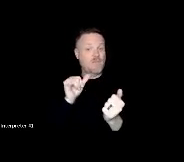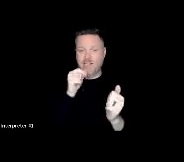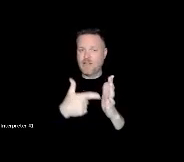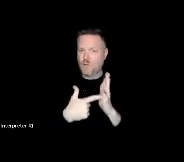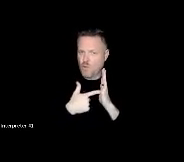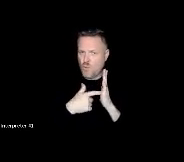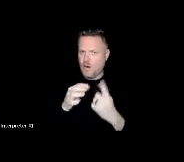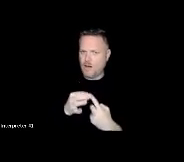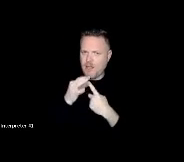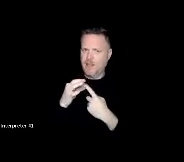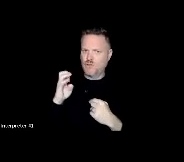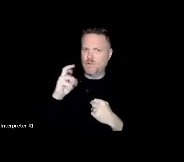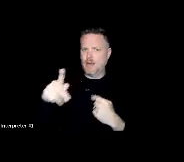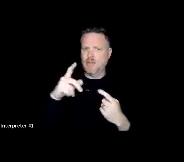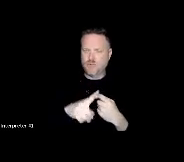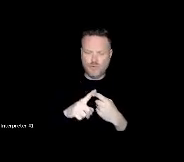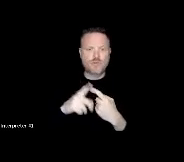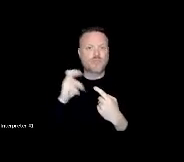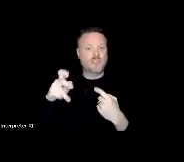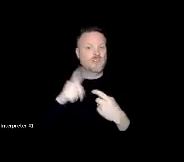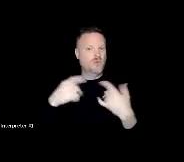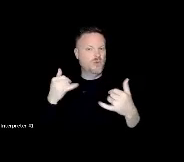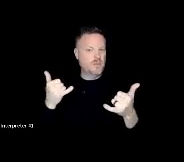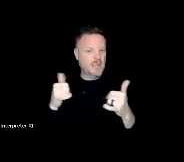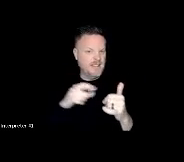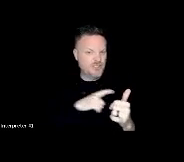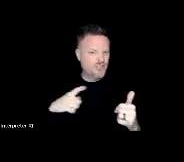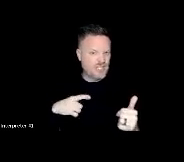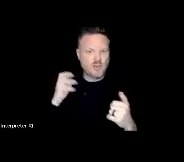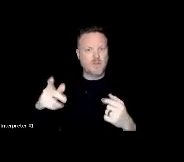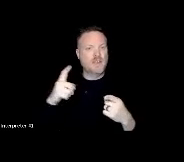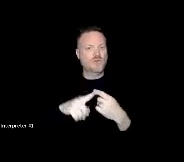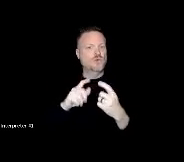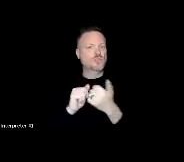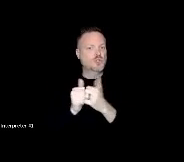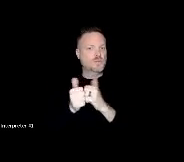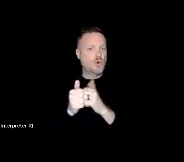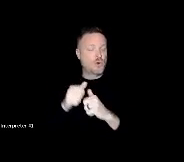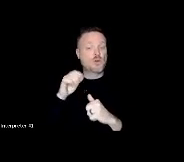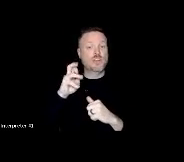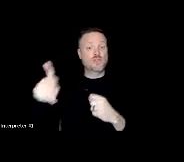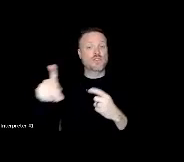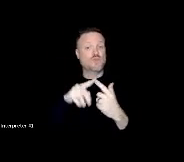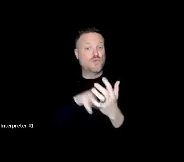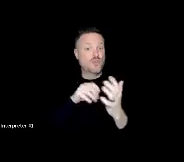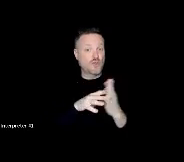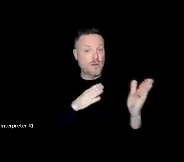you are going back to the support. So return to learn plans are best overseen and directed by